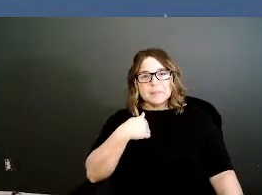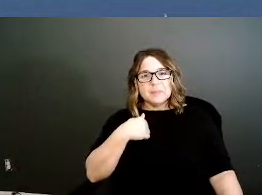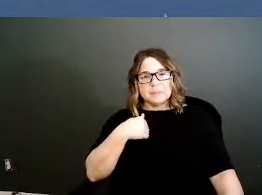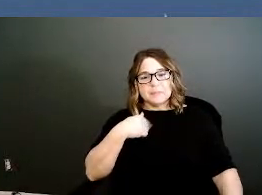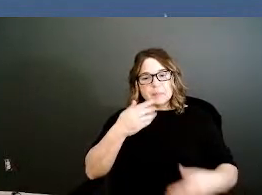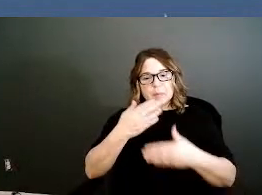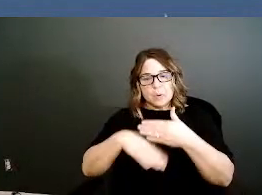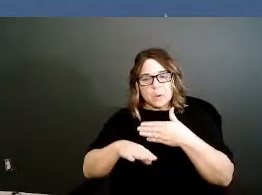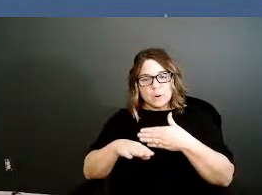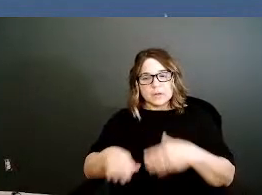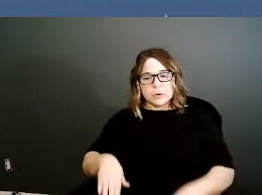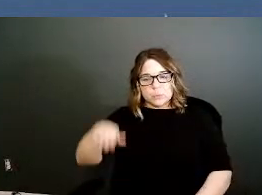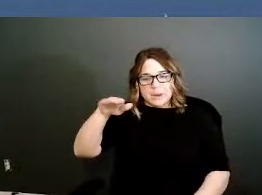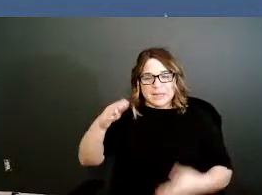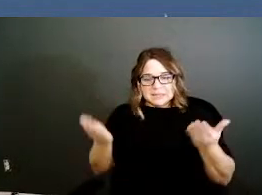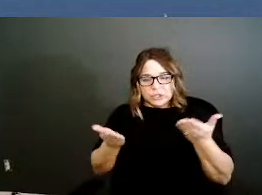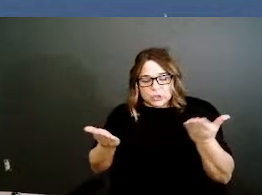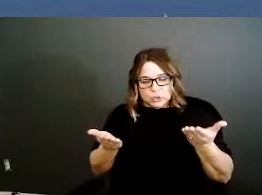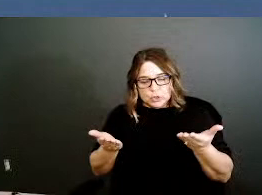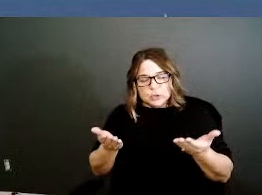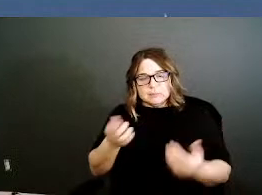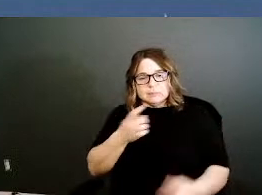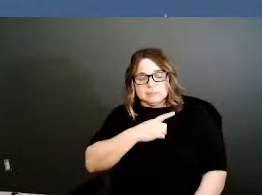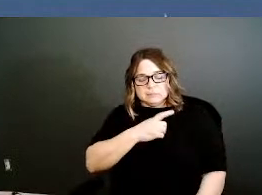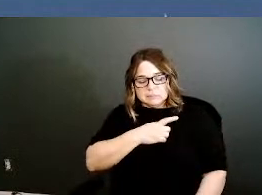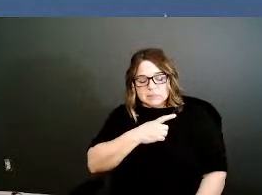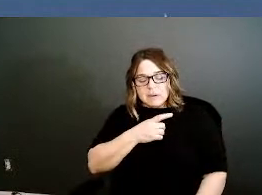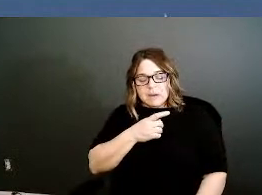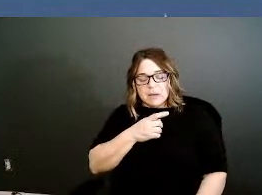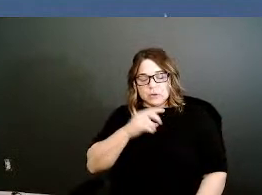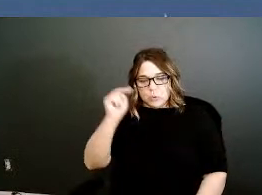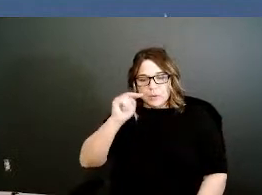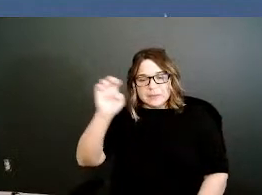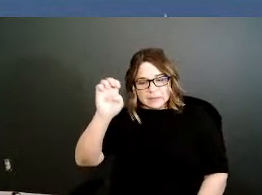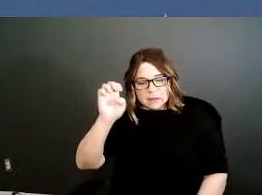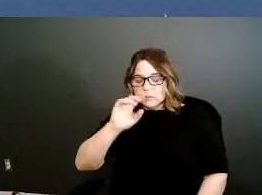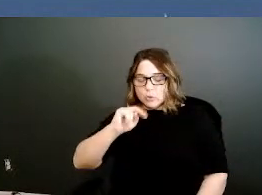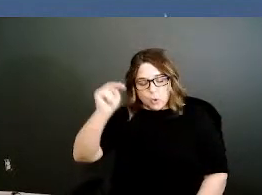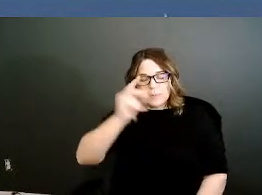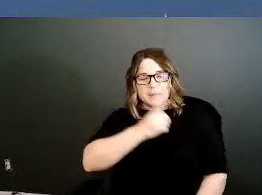CAME BACK TO NORTH MINNEAPOLIS. THAT'S WHERE I WAS BORN AND RAISED AND